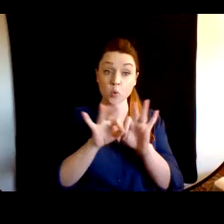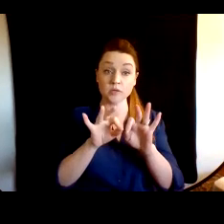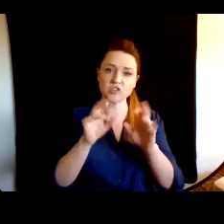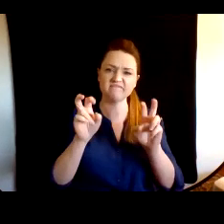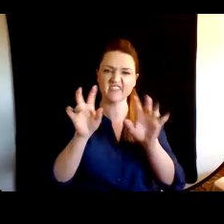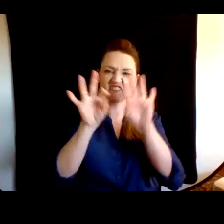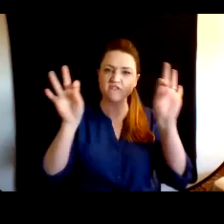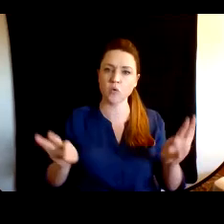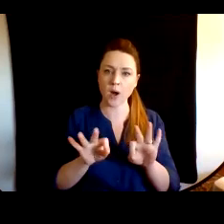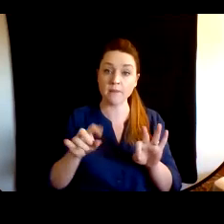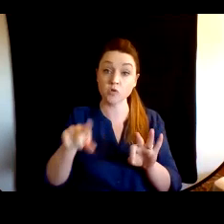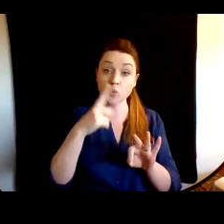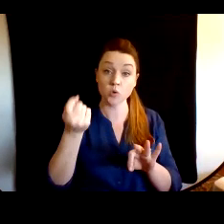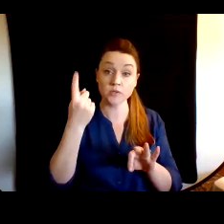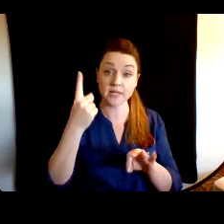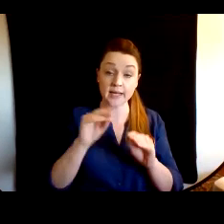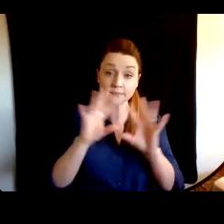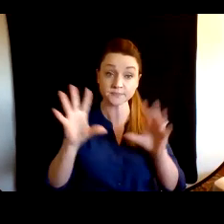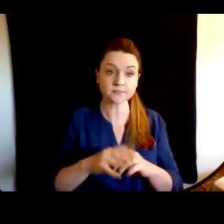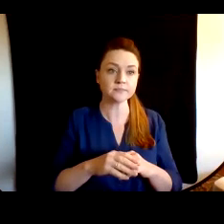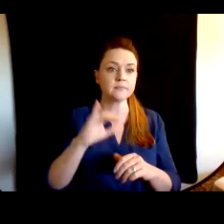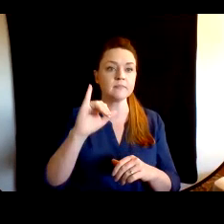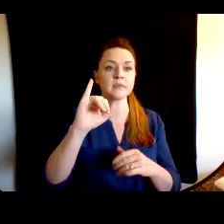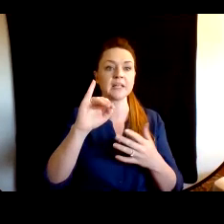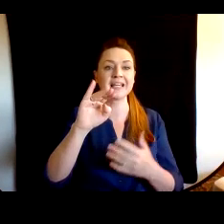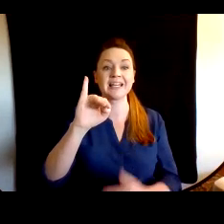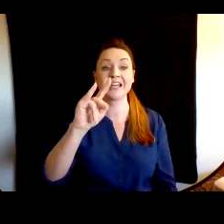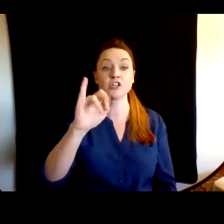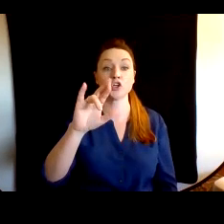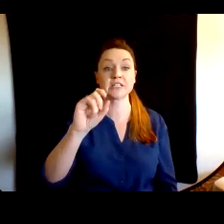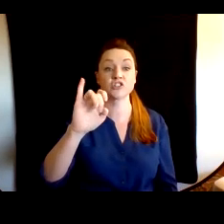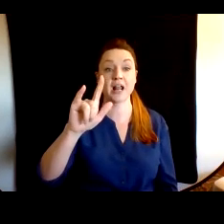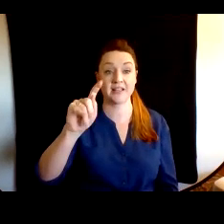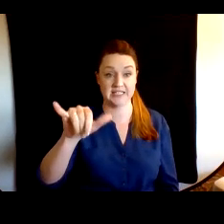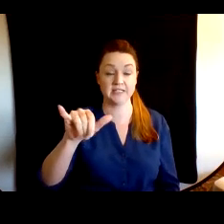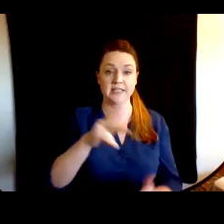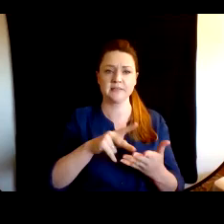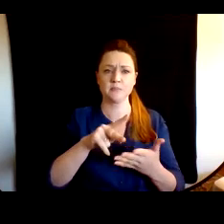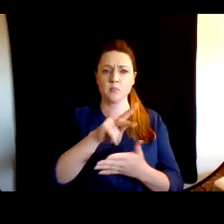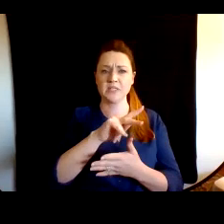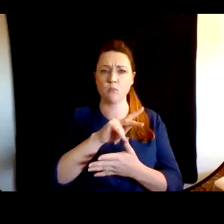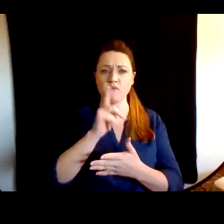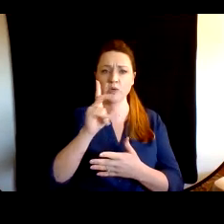so that you understand it. Intersectionality is one of the principles of disability justice. And so I want to acknowledge